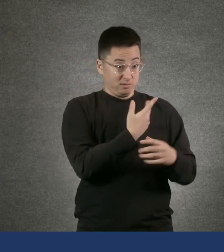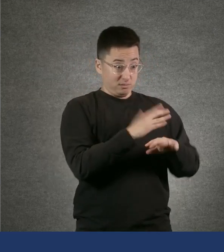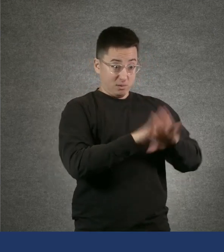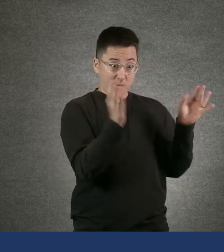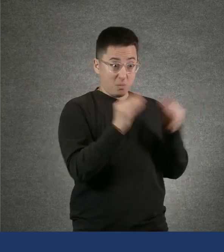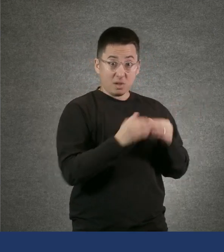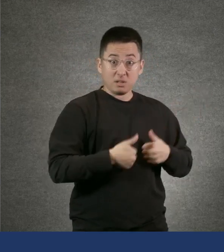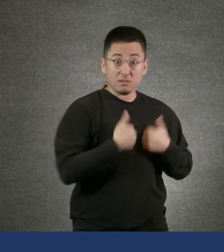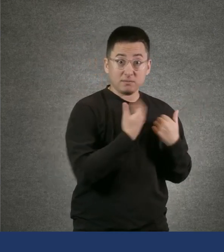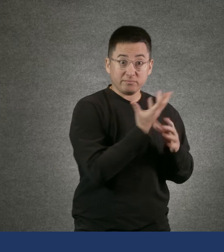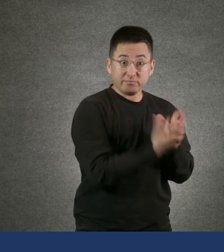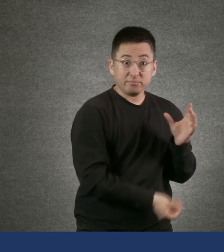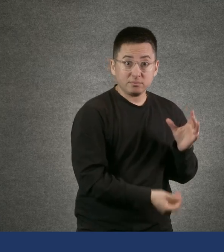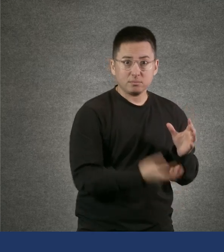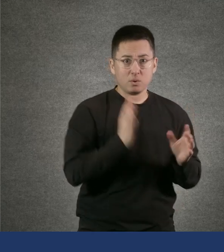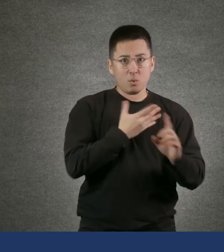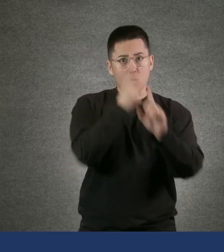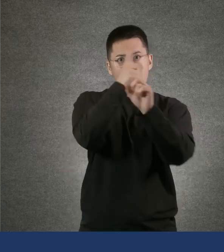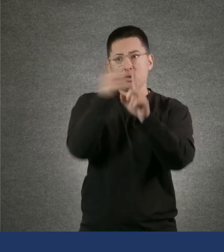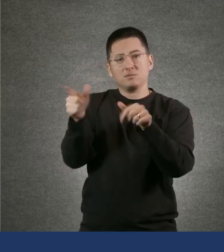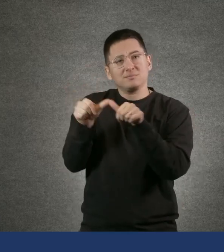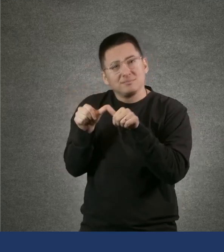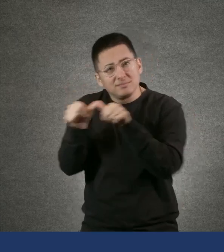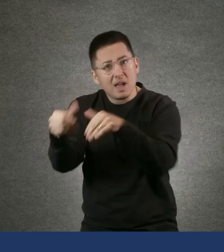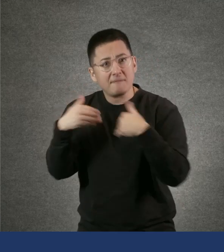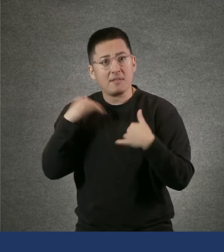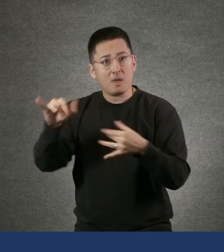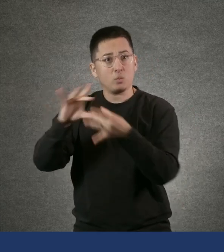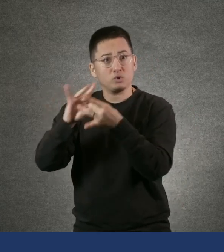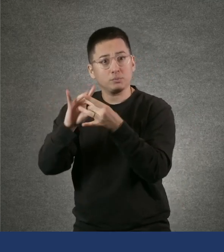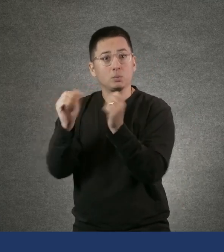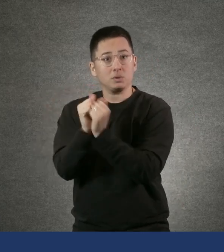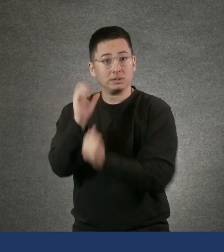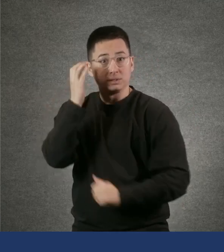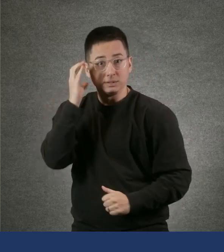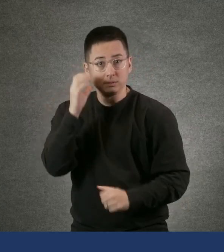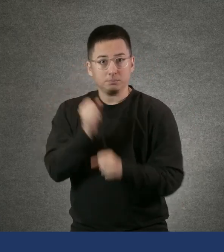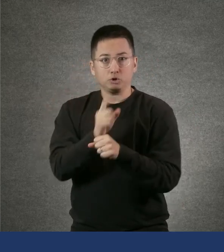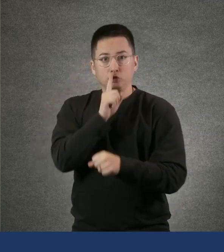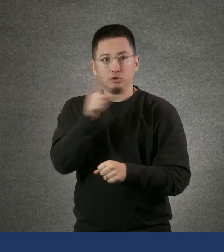natural supports. This is only achievable by being able to travel.